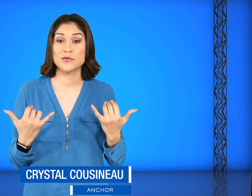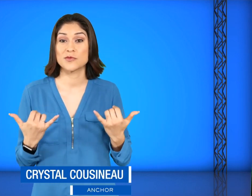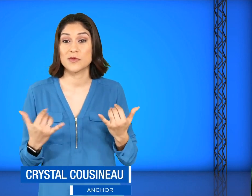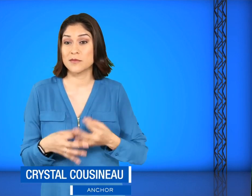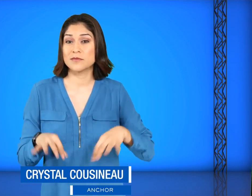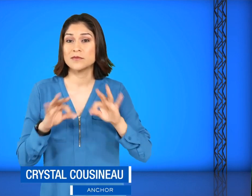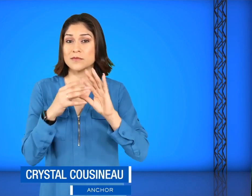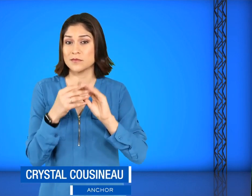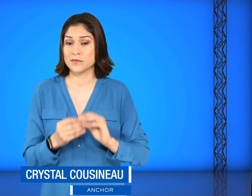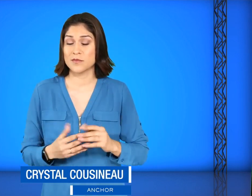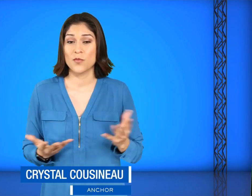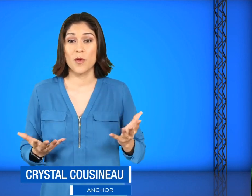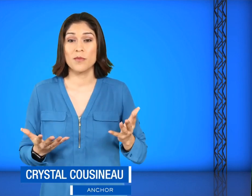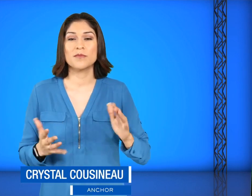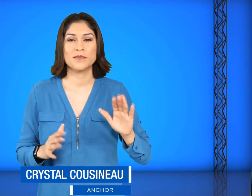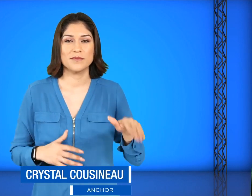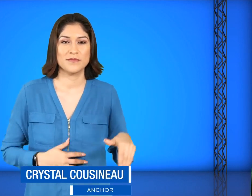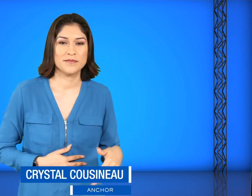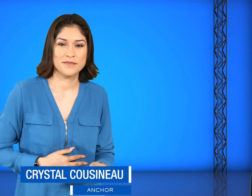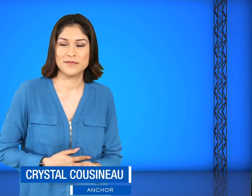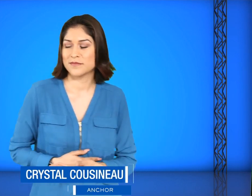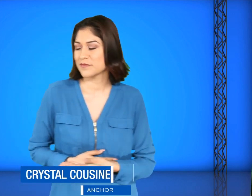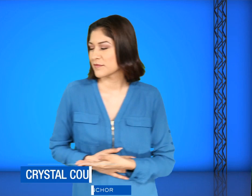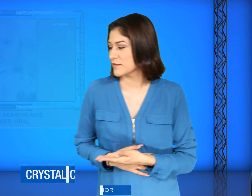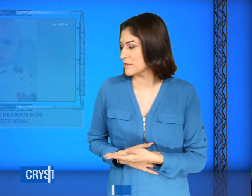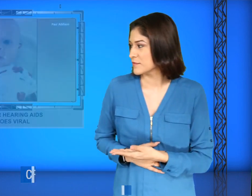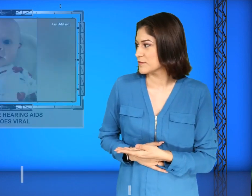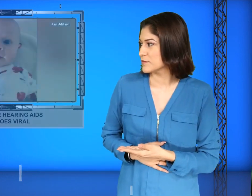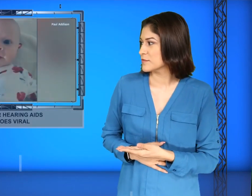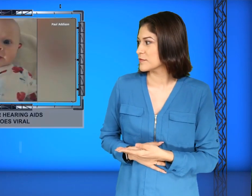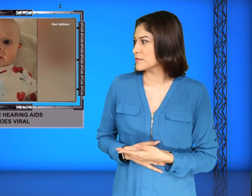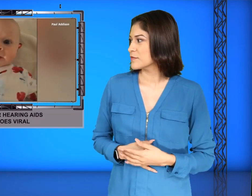Here are your top stories for today.